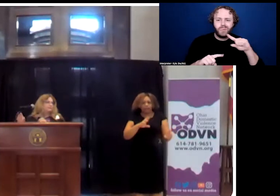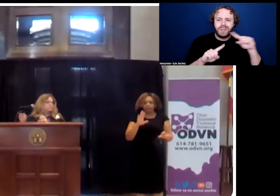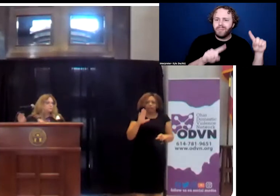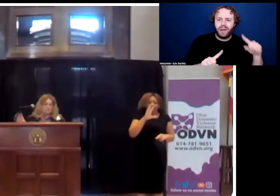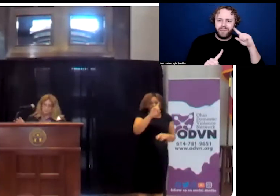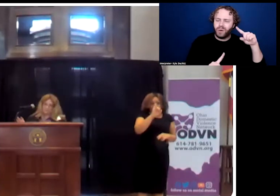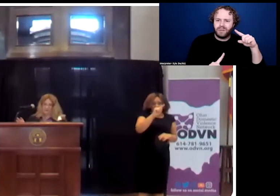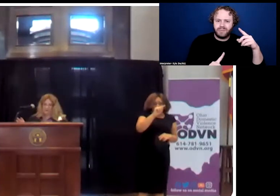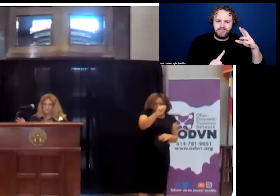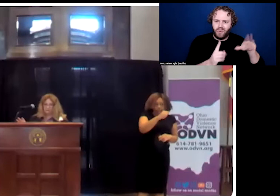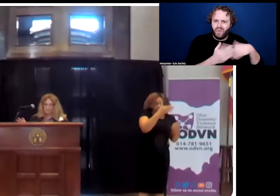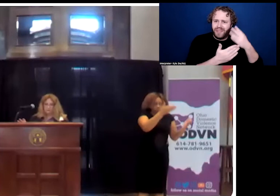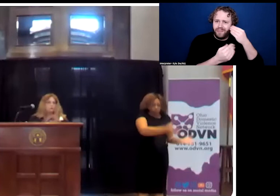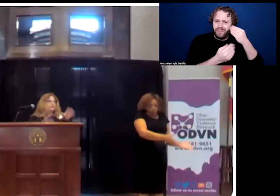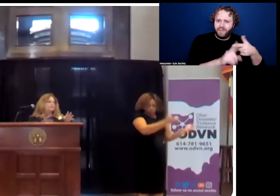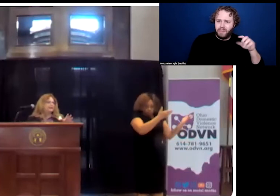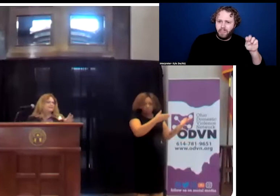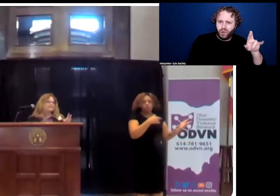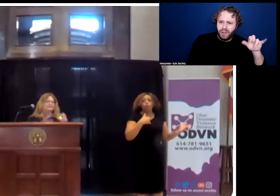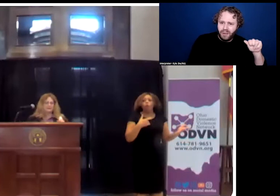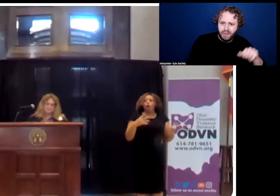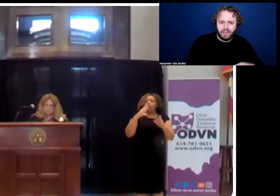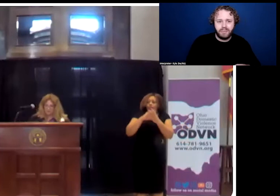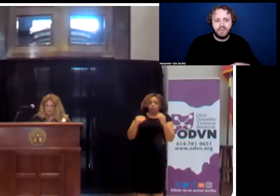that Maria provided or the insights that Donya shared,